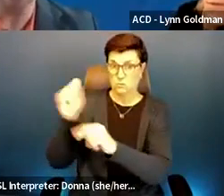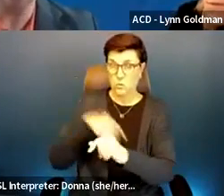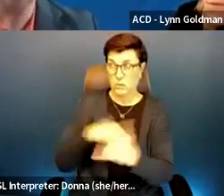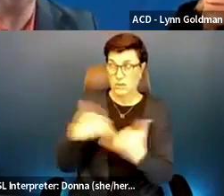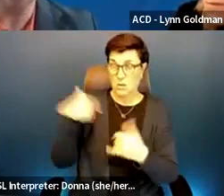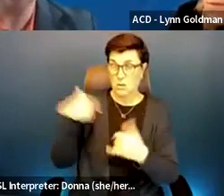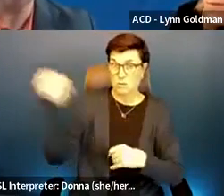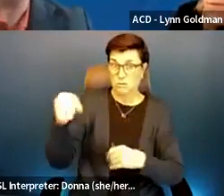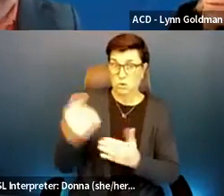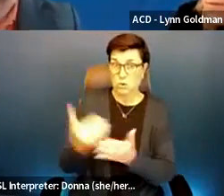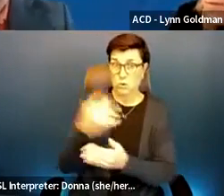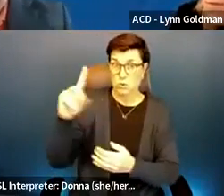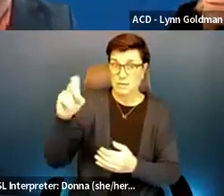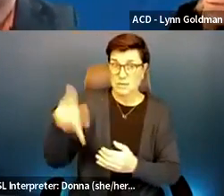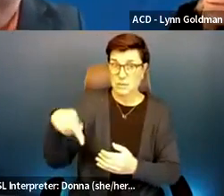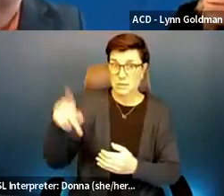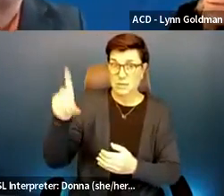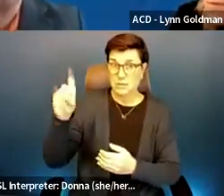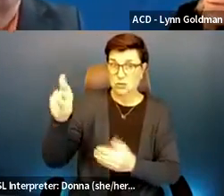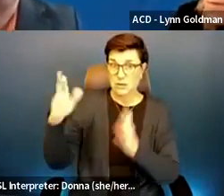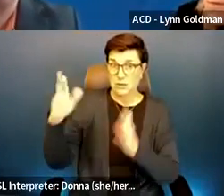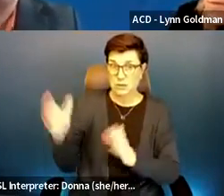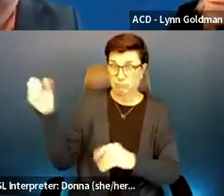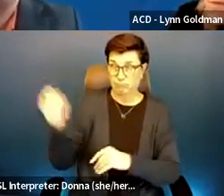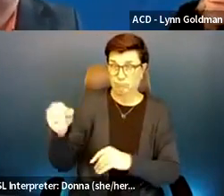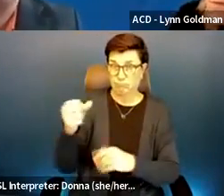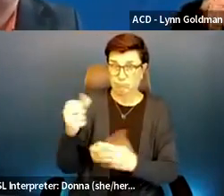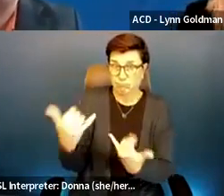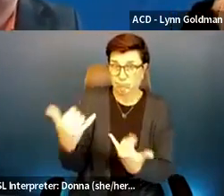in place. I, you know, I love traveling internationally